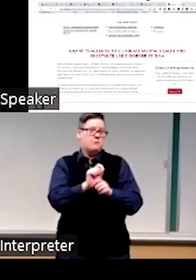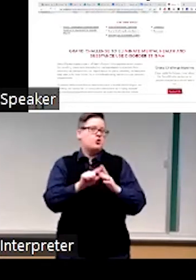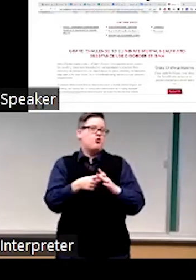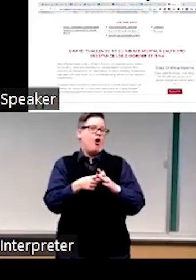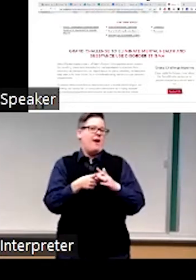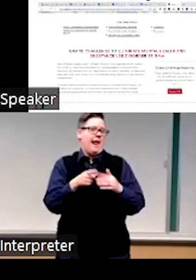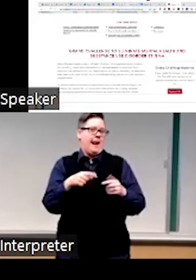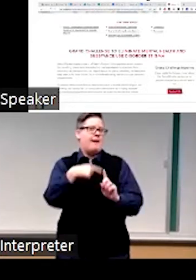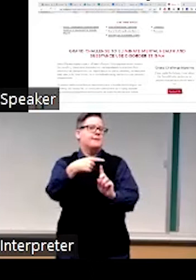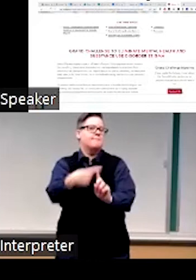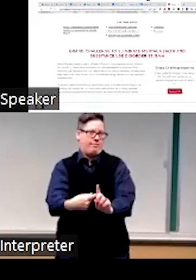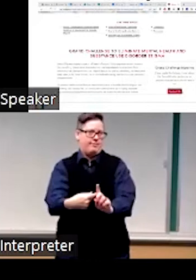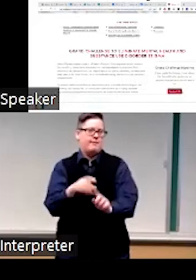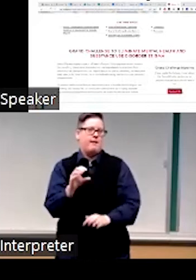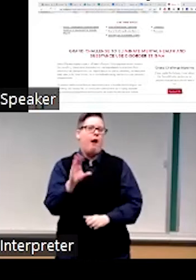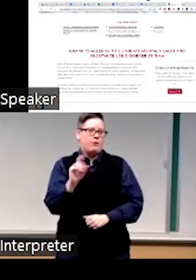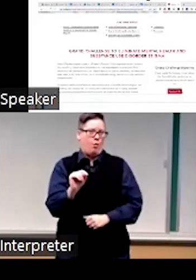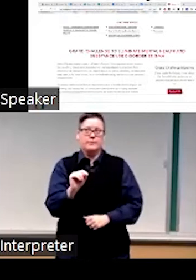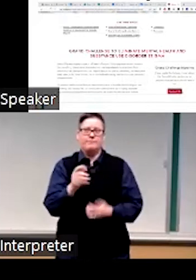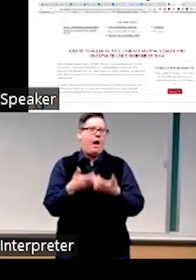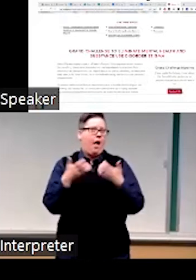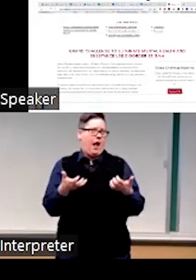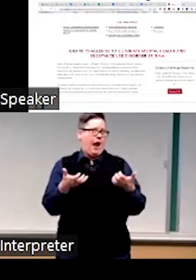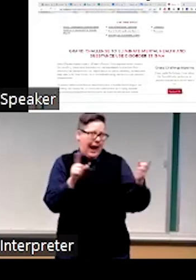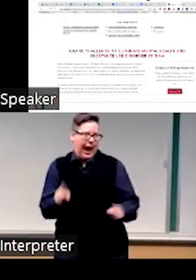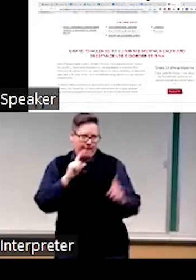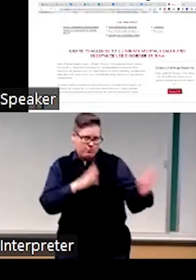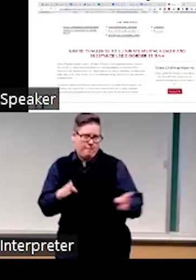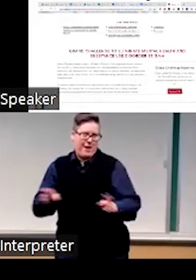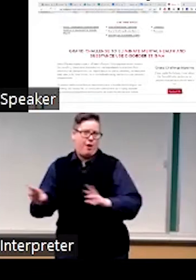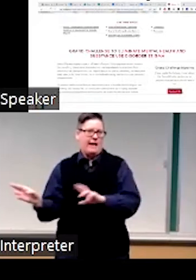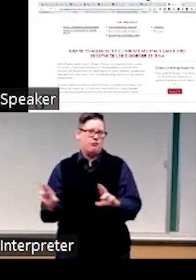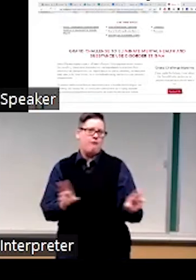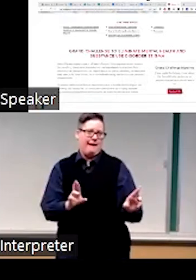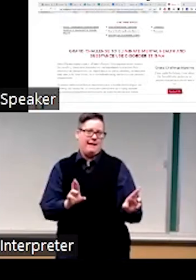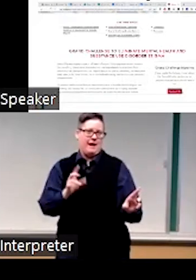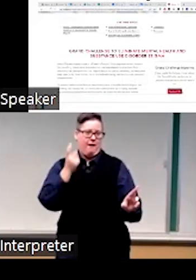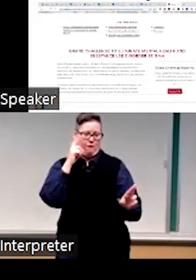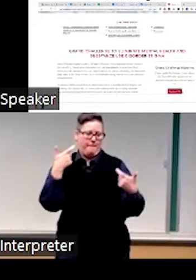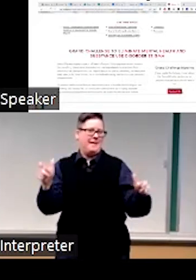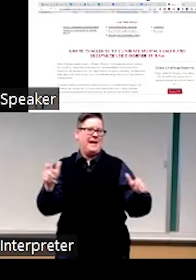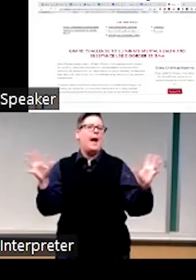been a a lot of activity and preparation for this Major meeting that's happening out in Utah